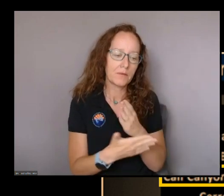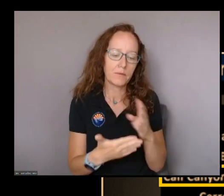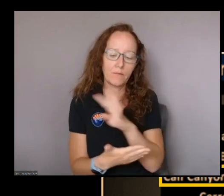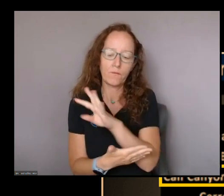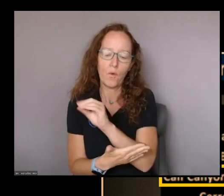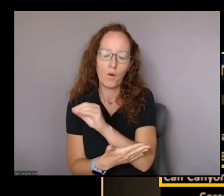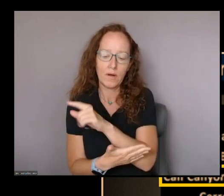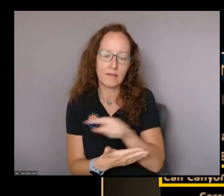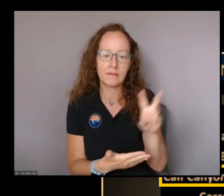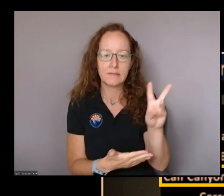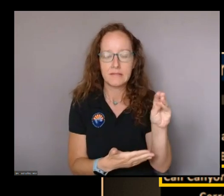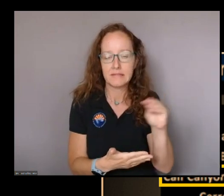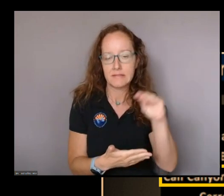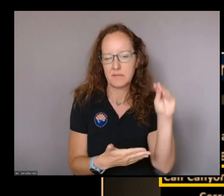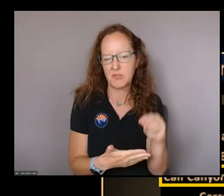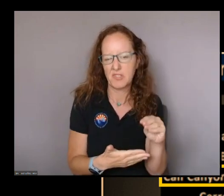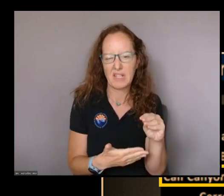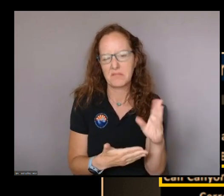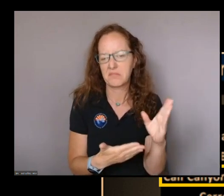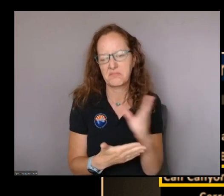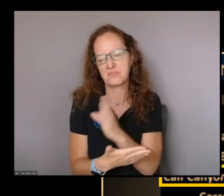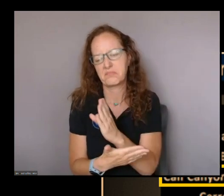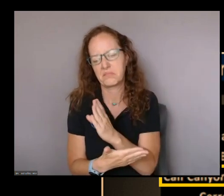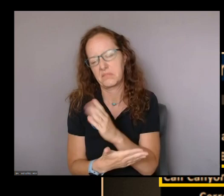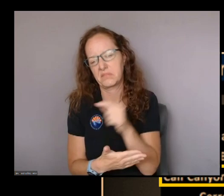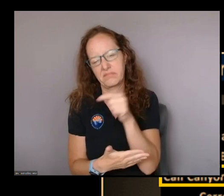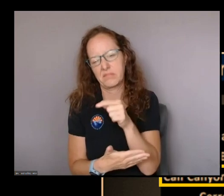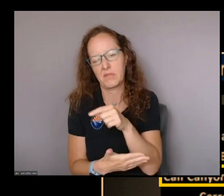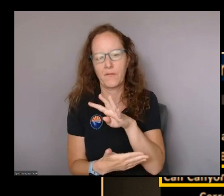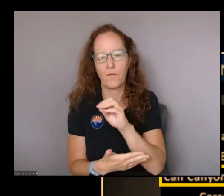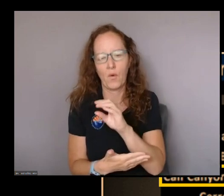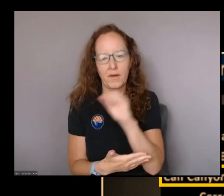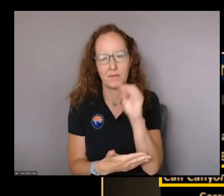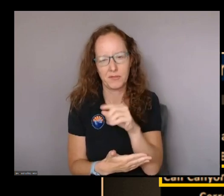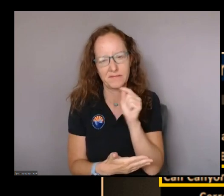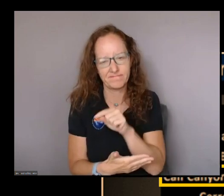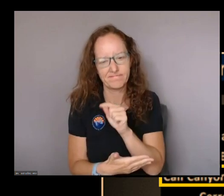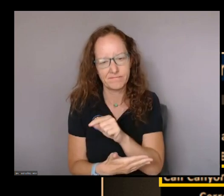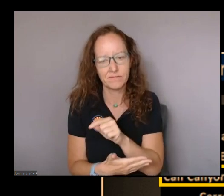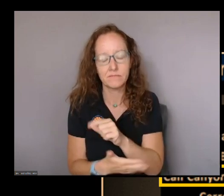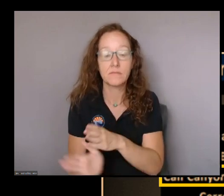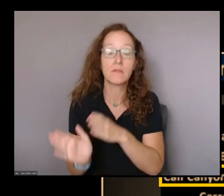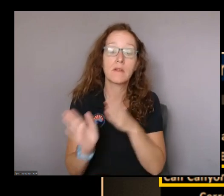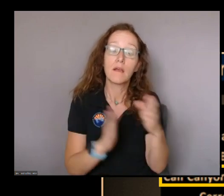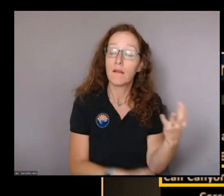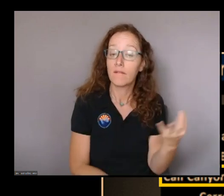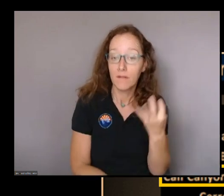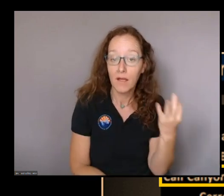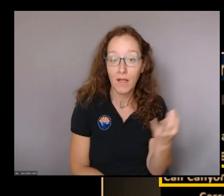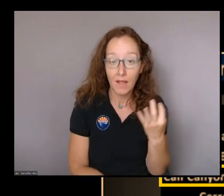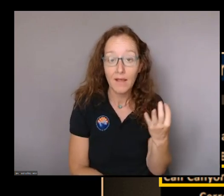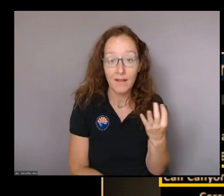bit lower, probably closer to that 40%. And then we drop into Friday, you can see we only have about a 10 to 30% chance of